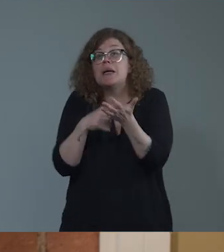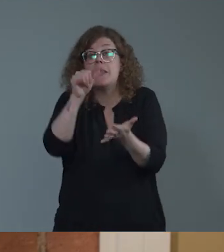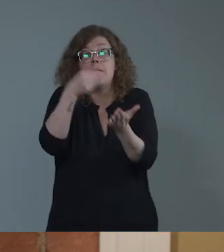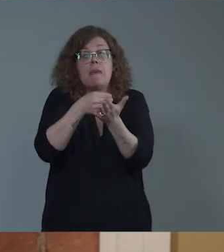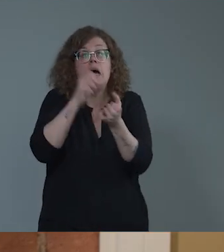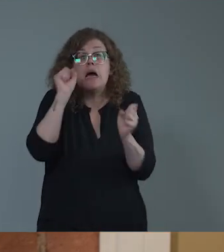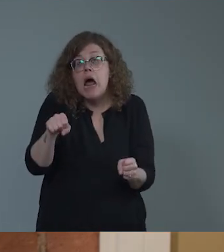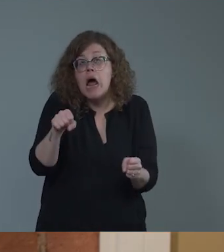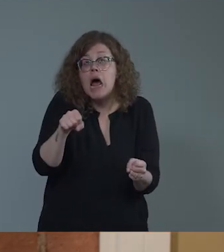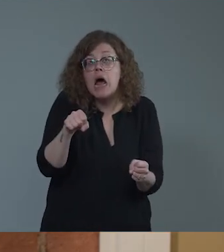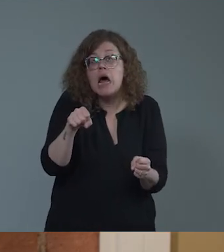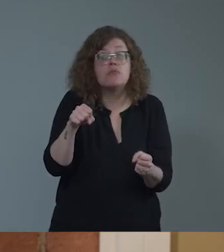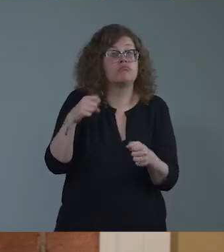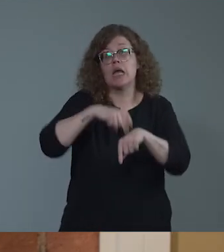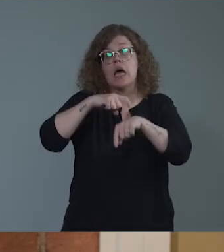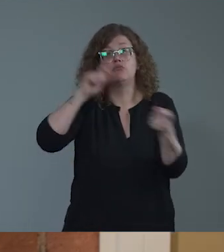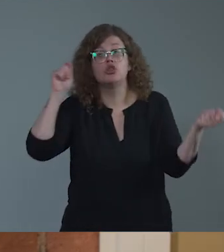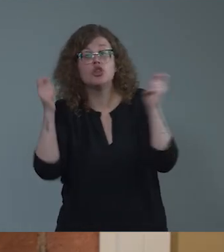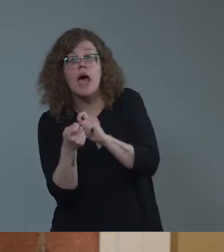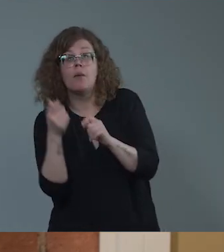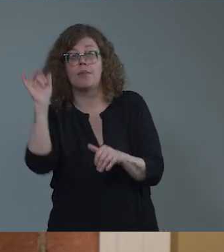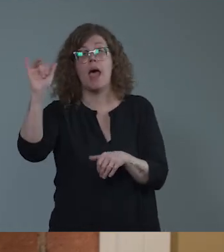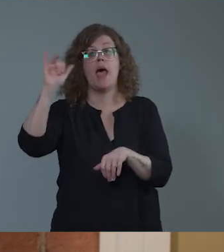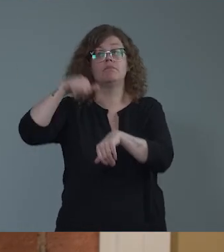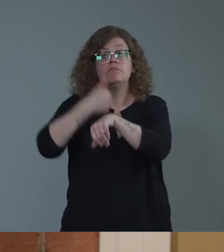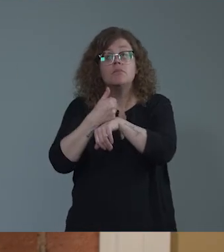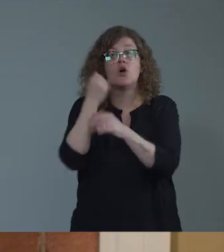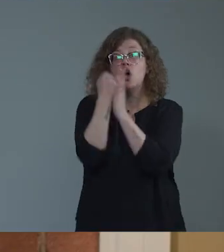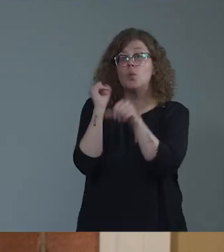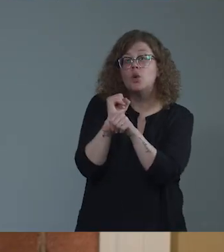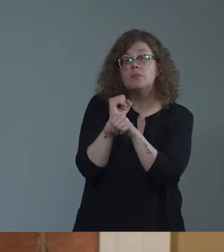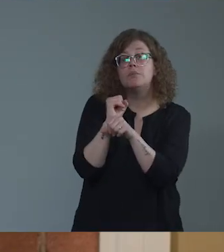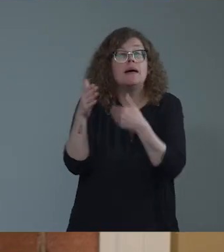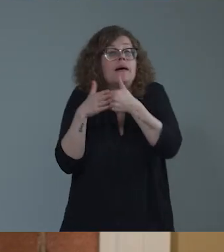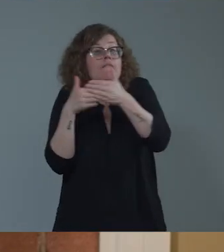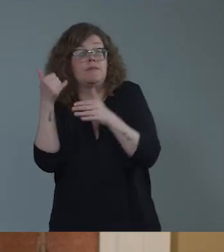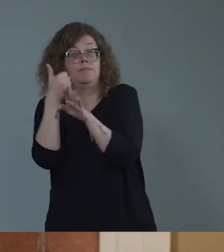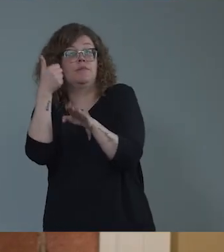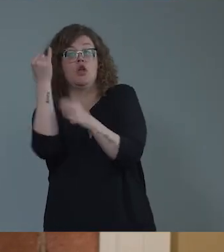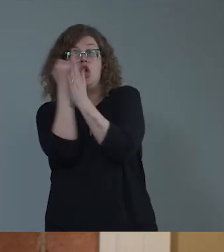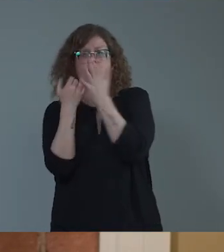based on that site, and what you've agreed that the work will be, so that's that scope of work document that might be separate. The timelines